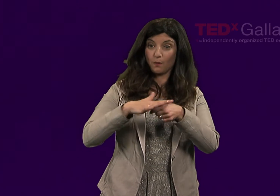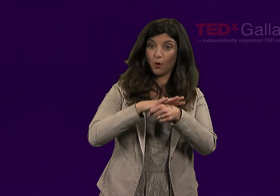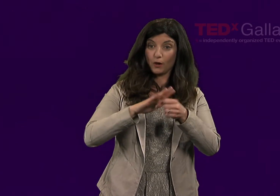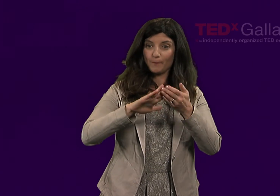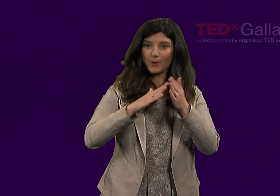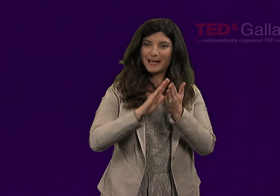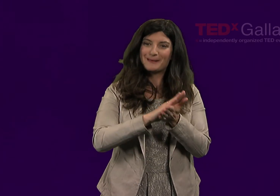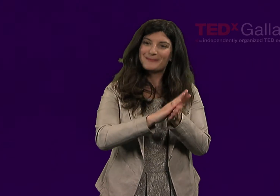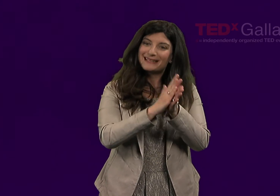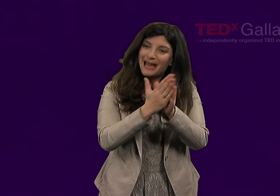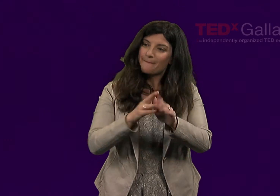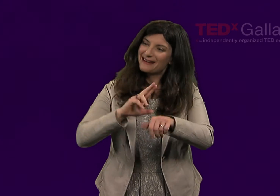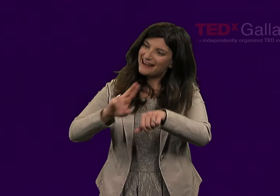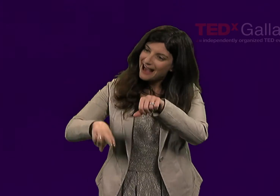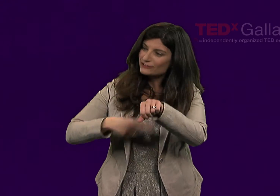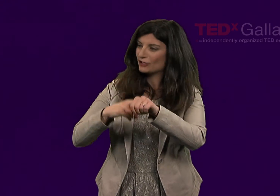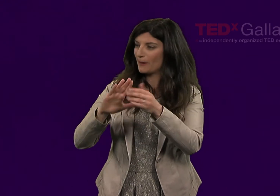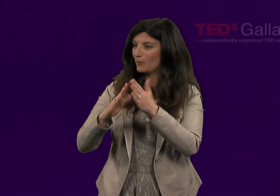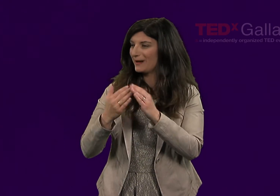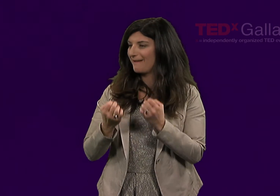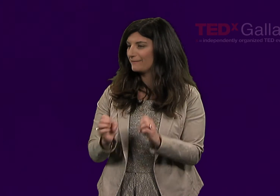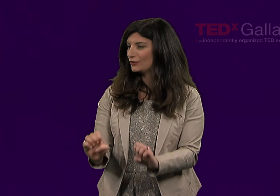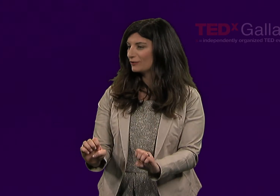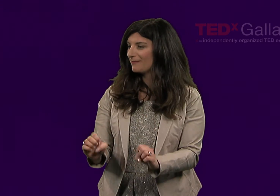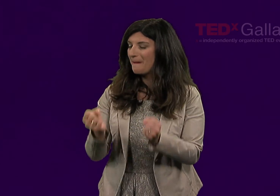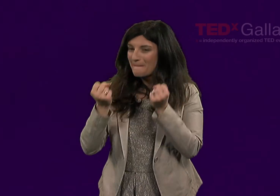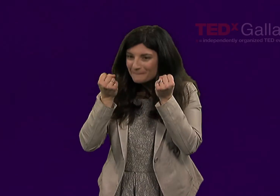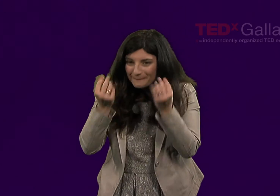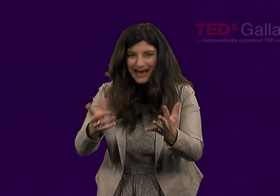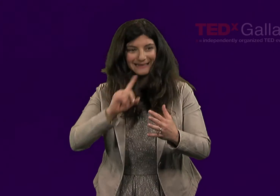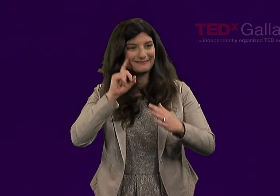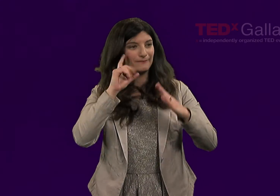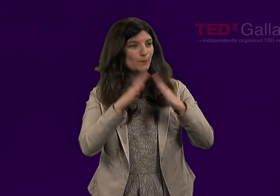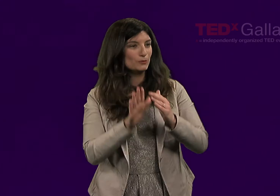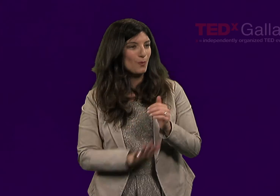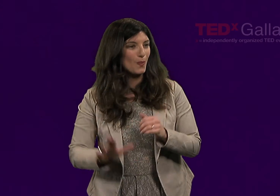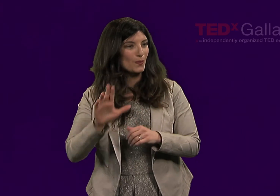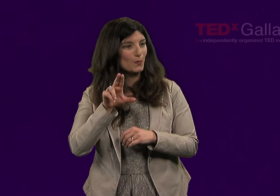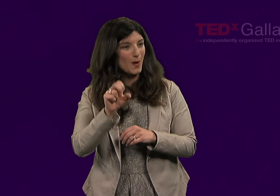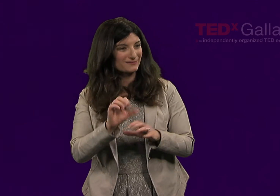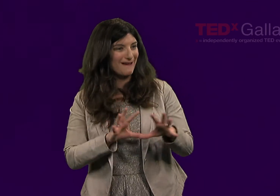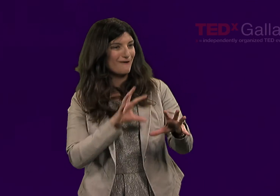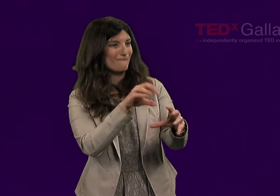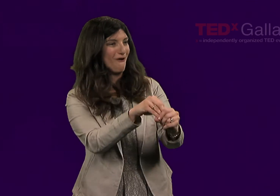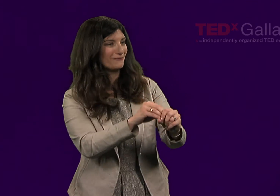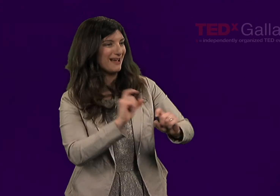The local community funded this, supported it, but then it went on to become a national shelter,